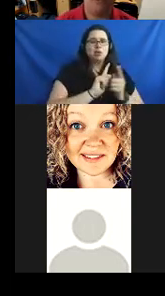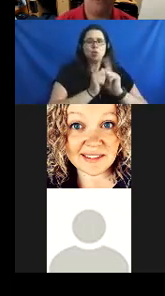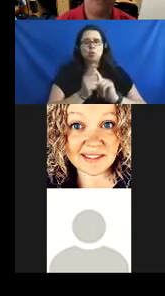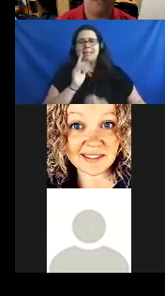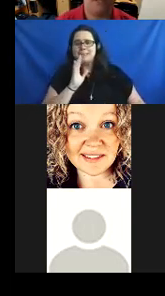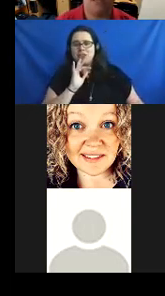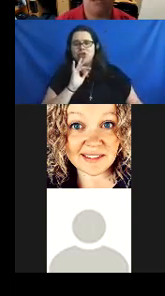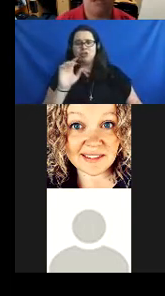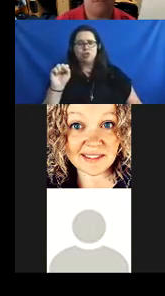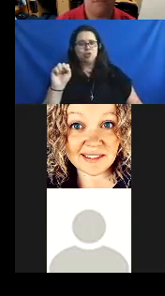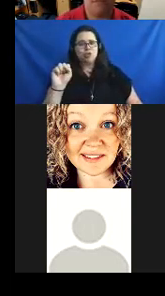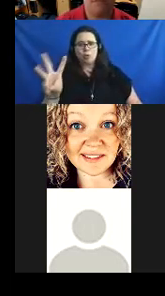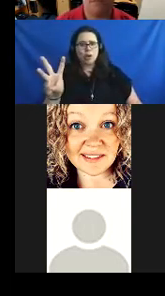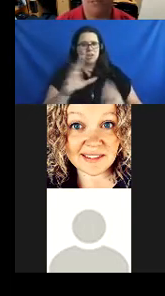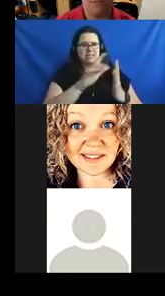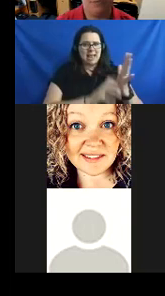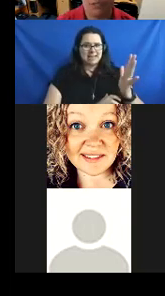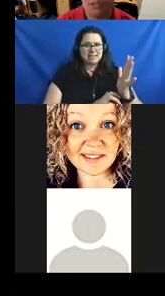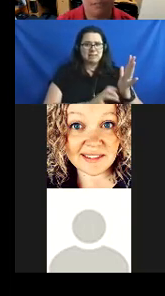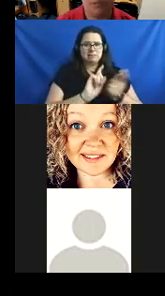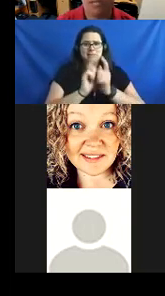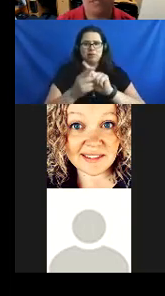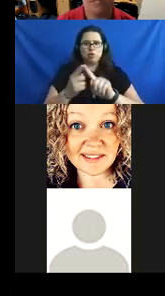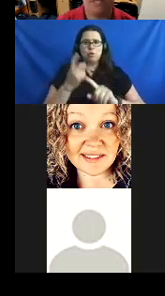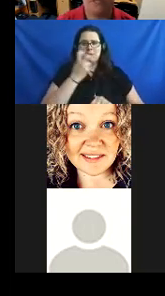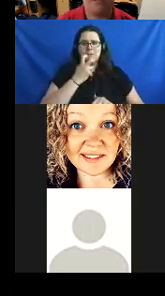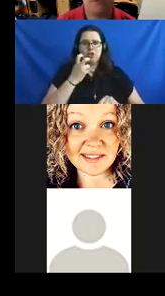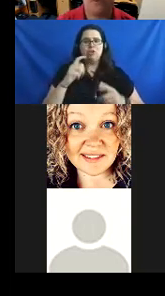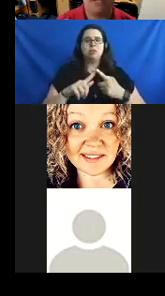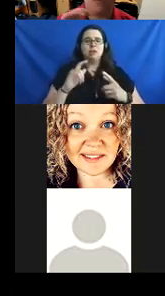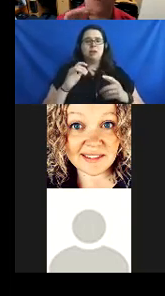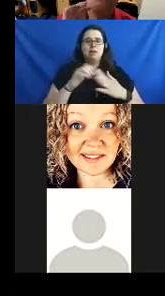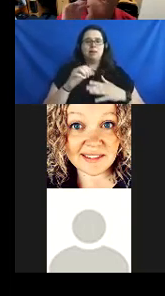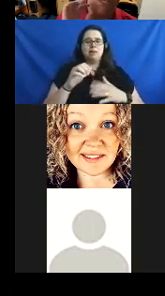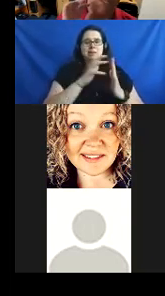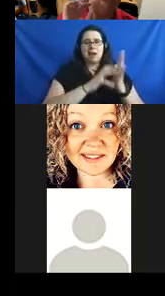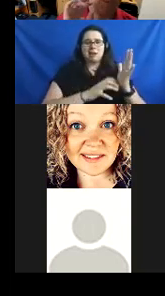WHEN YOU HAVE SIMPLE TEXT-TO-SPEECH THAT WILL READ